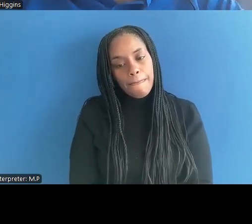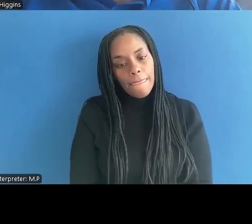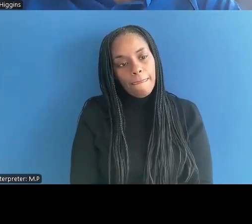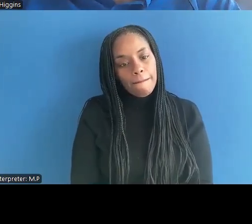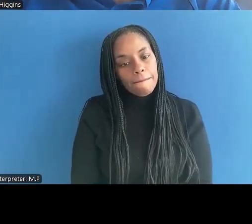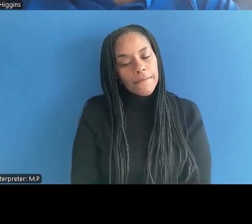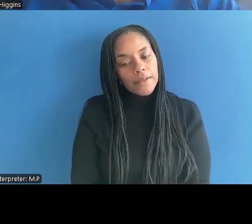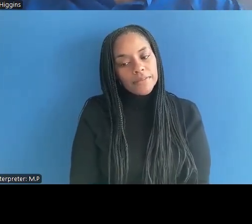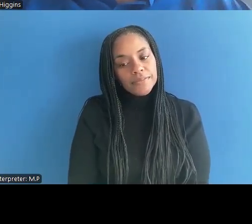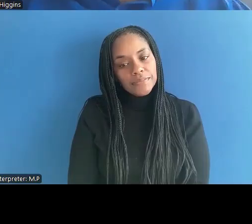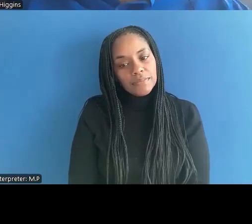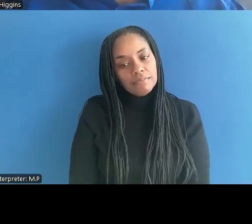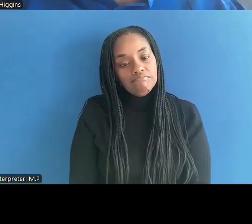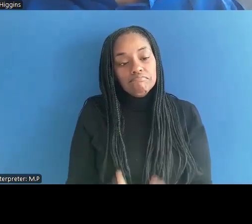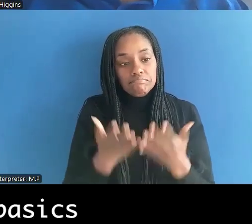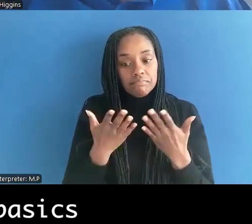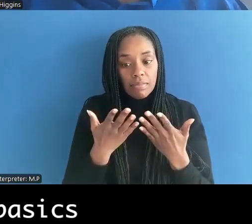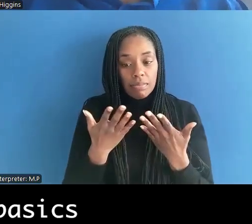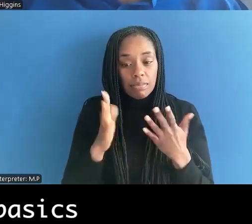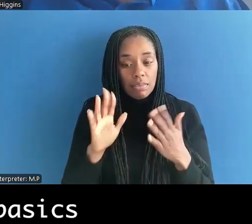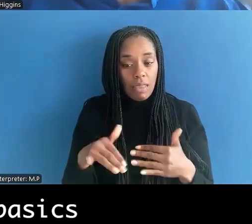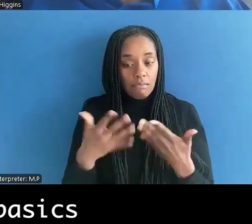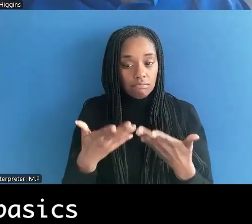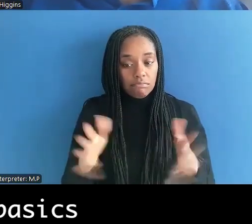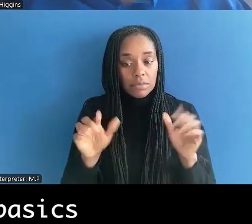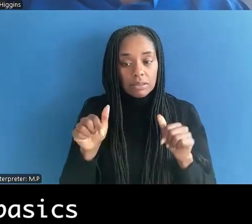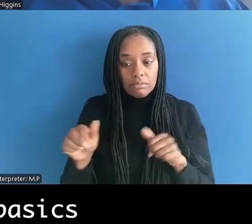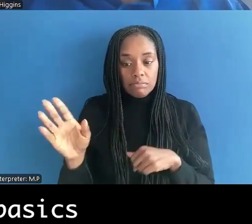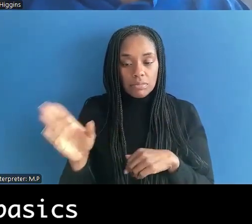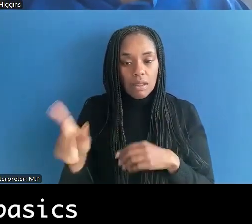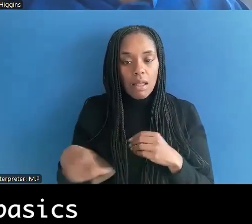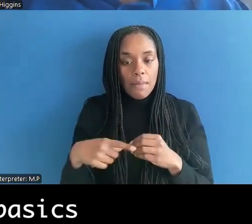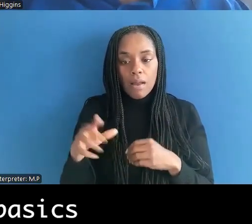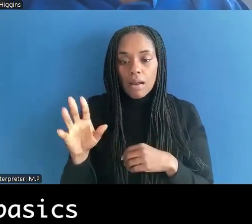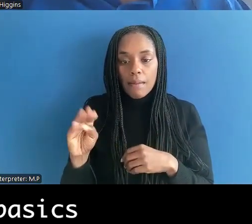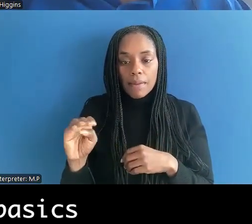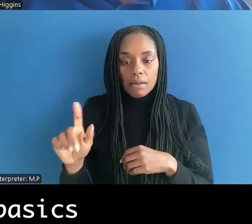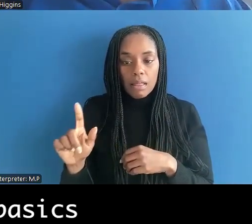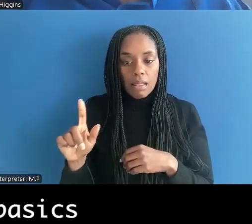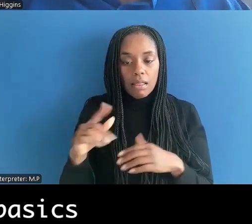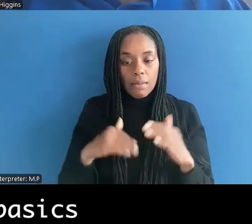And that concludes, this presentation on Medi-Cal basics and, upcoming changes.